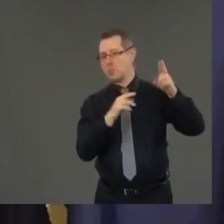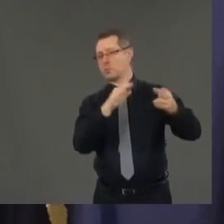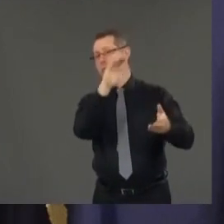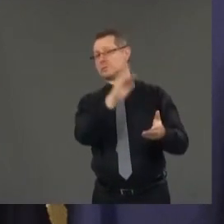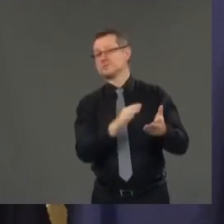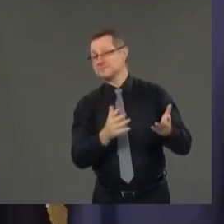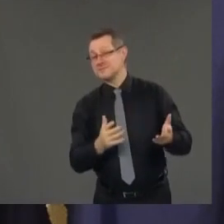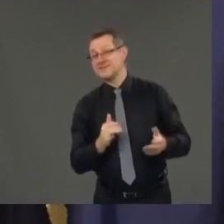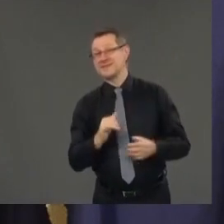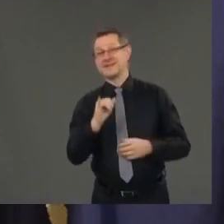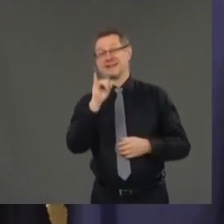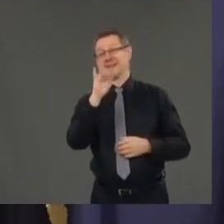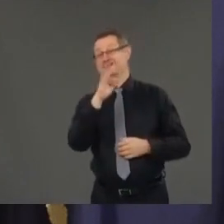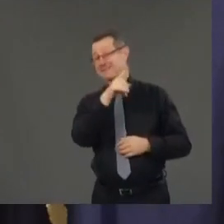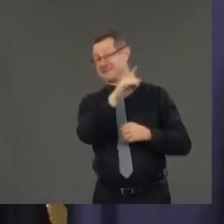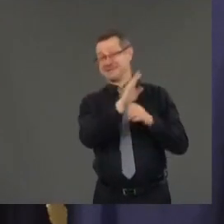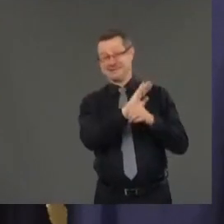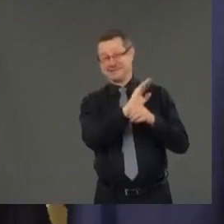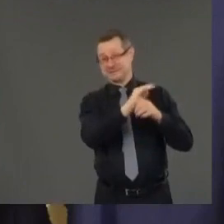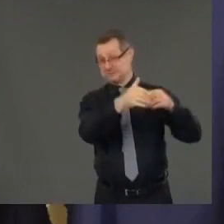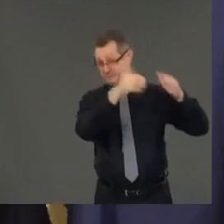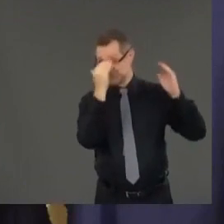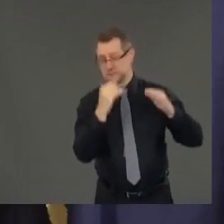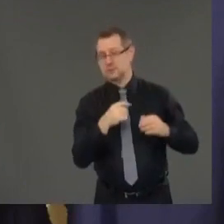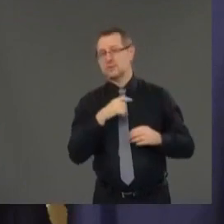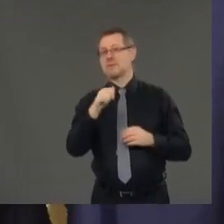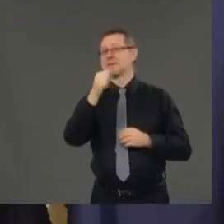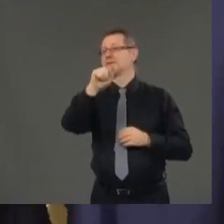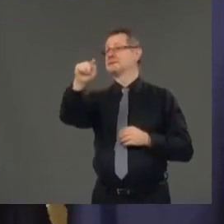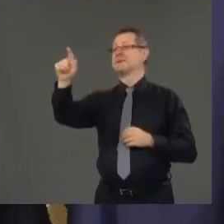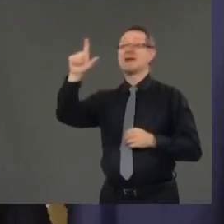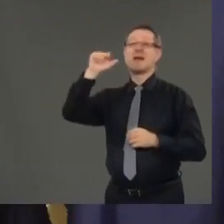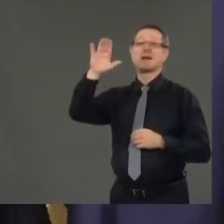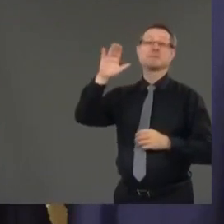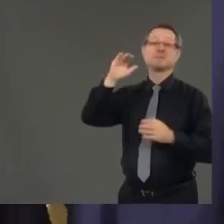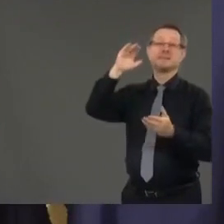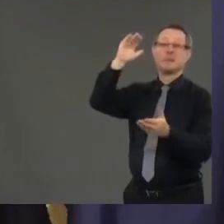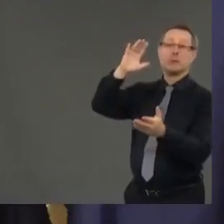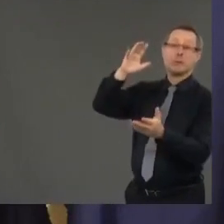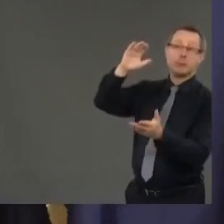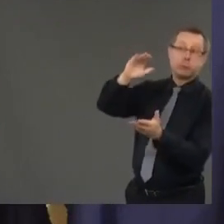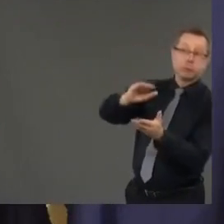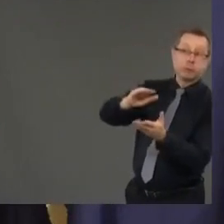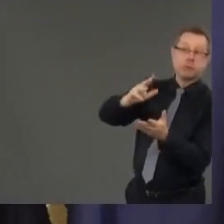THEIR VOLUME.